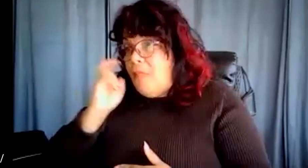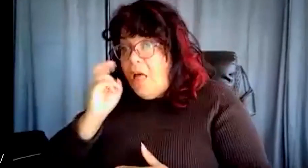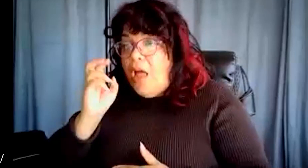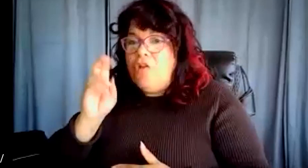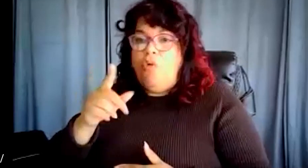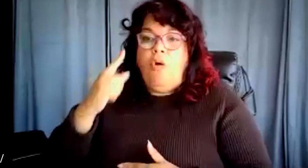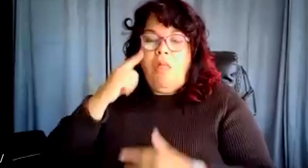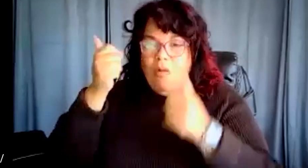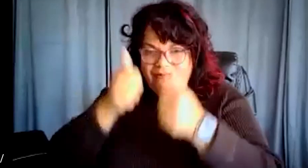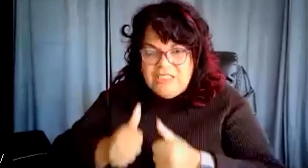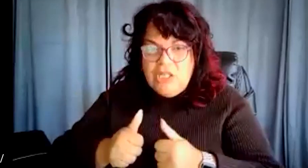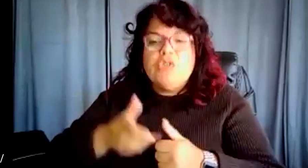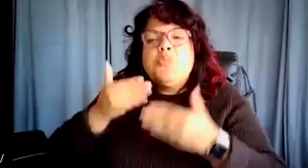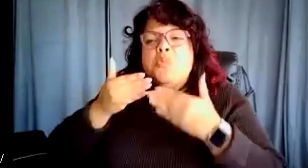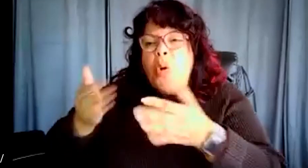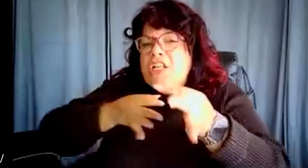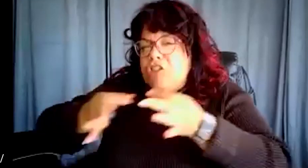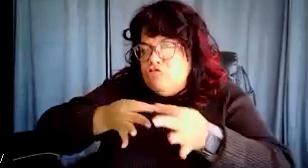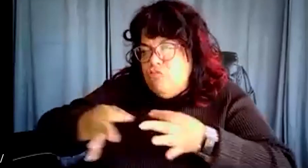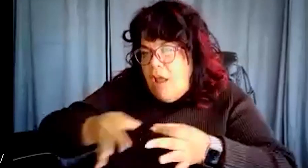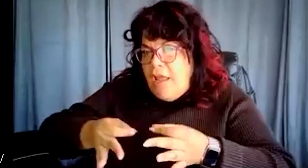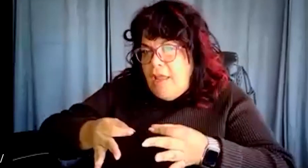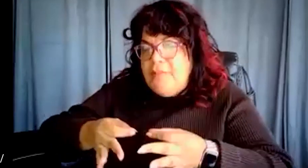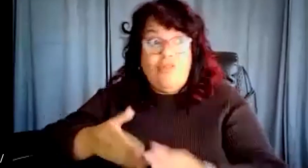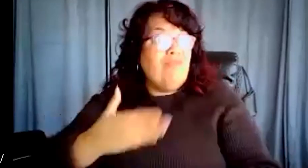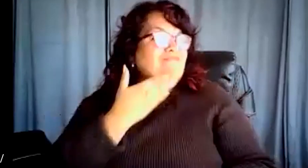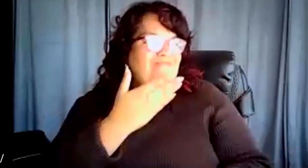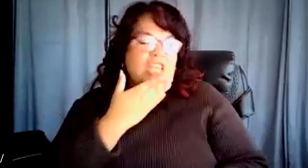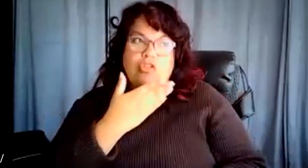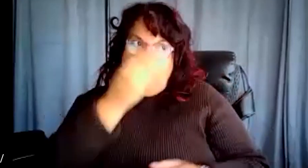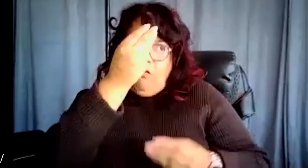vision to just describe ourselves too. Yes! Thank you so much for that.